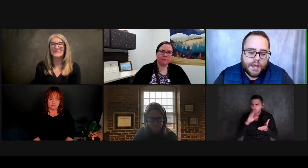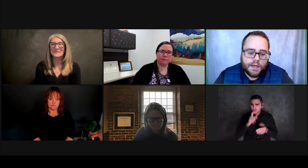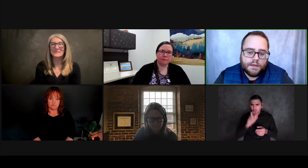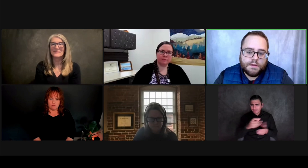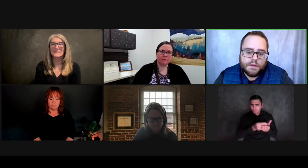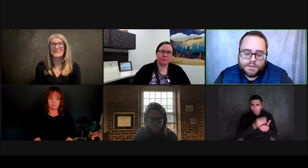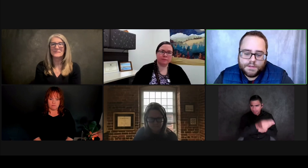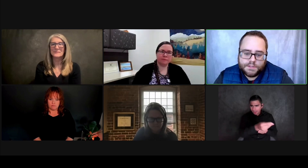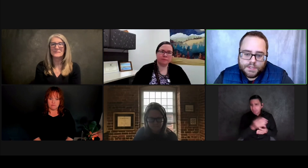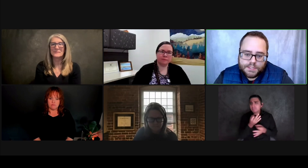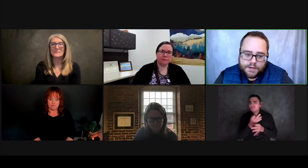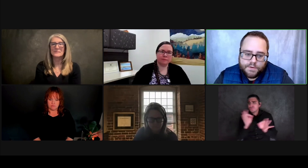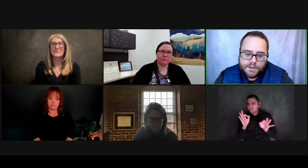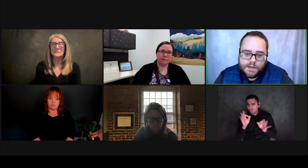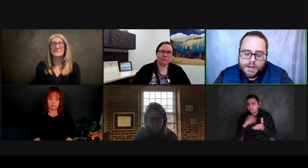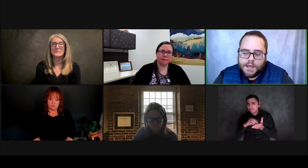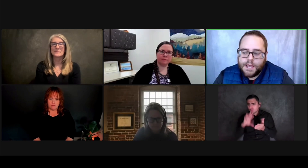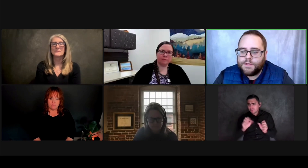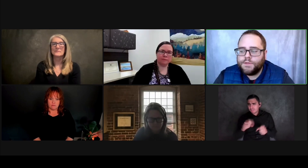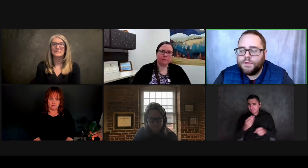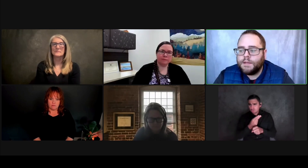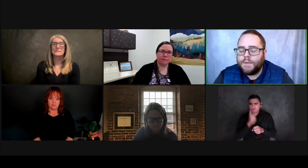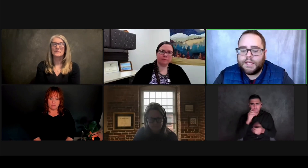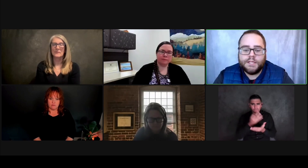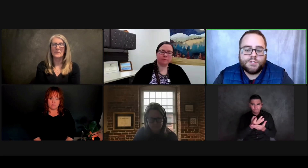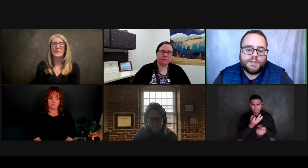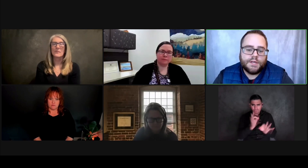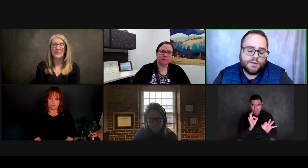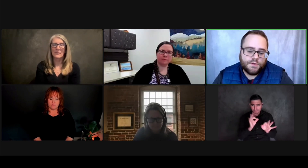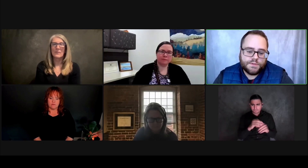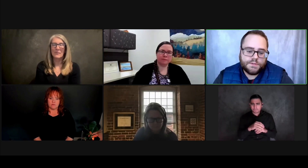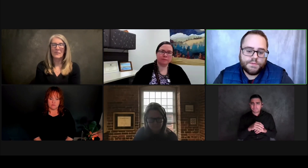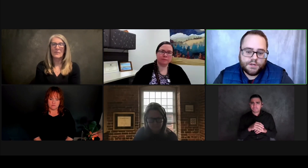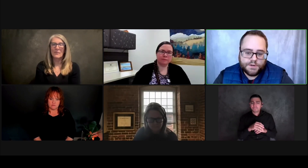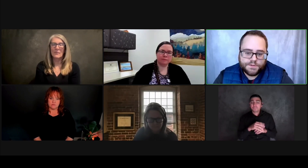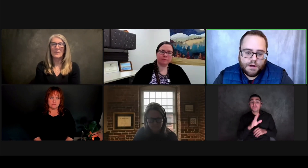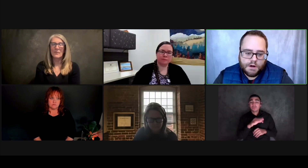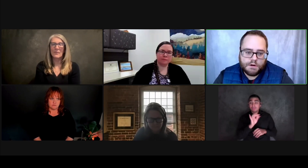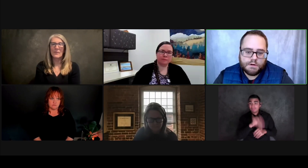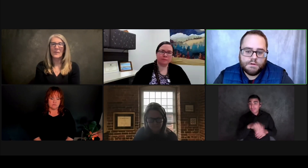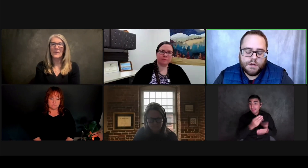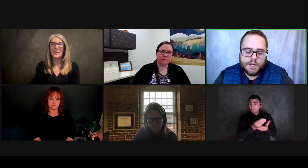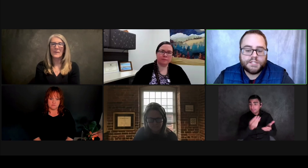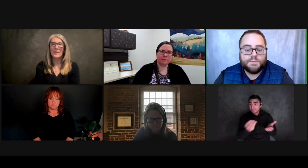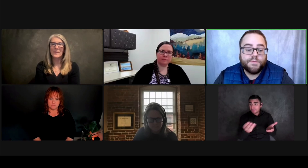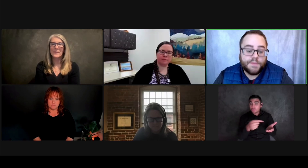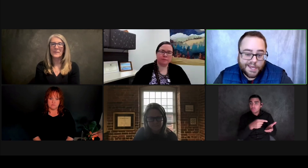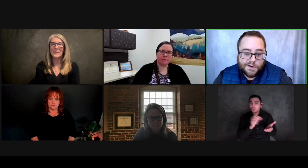by students and everyone, and making sure that those materials are accessible from the get-go.